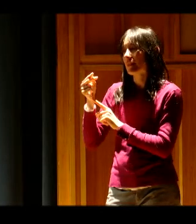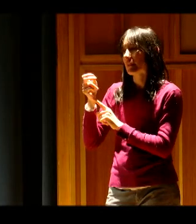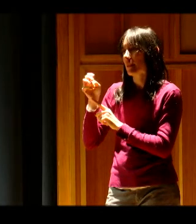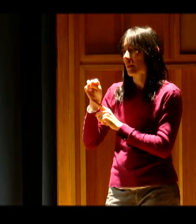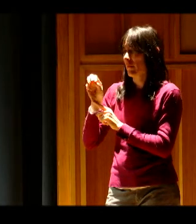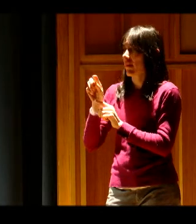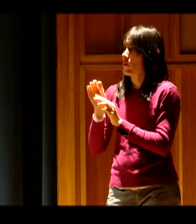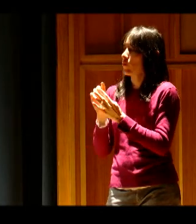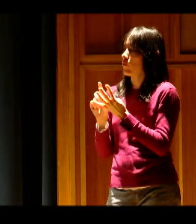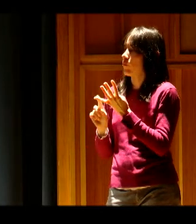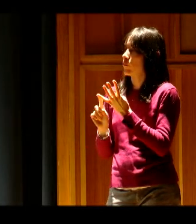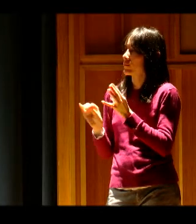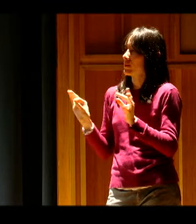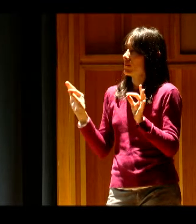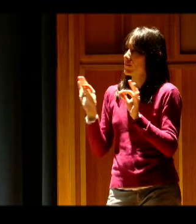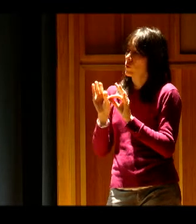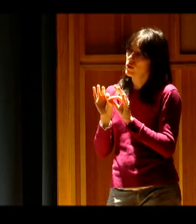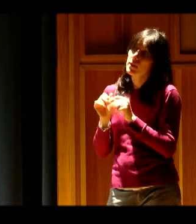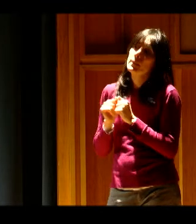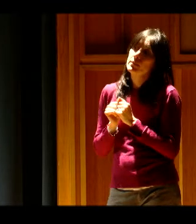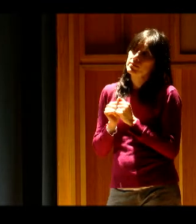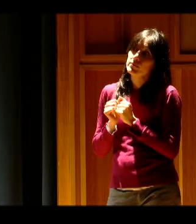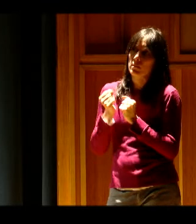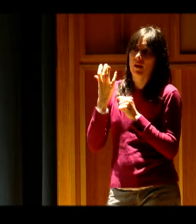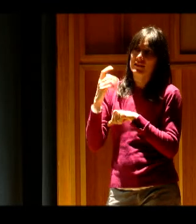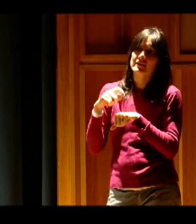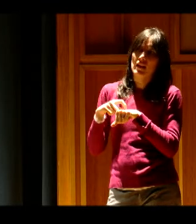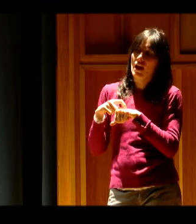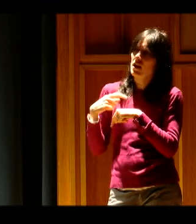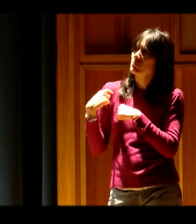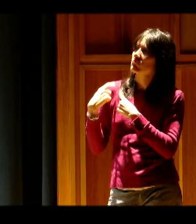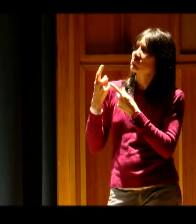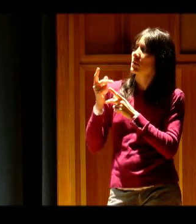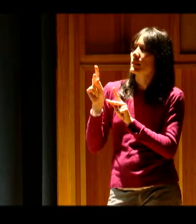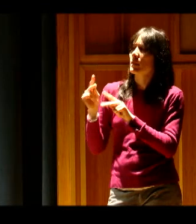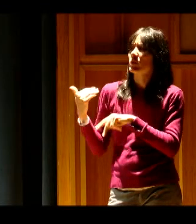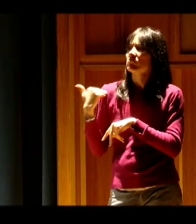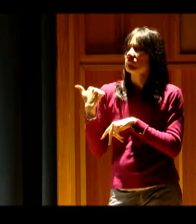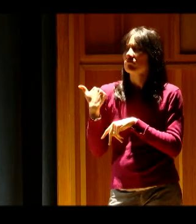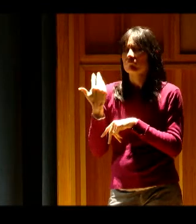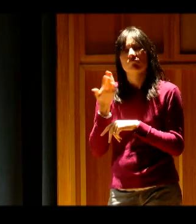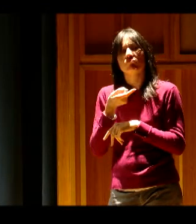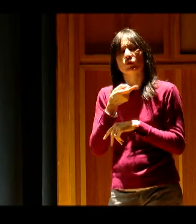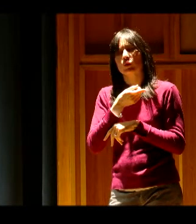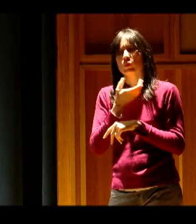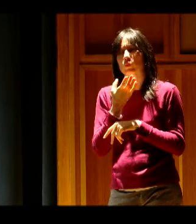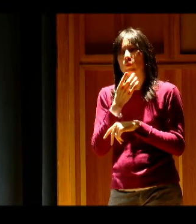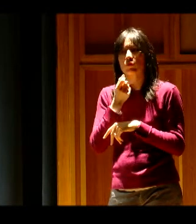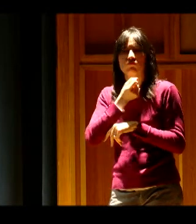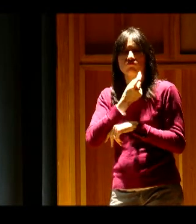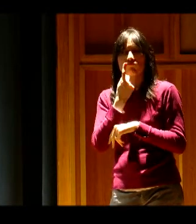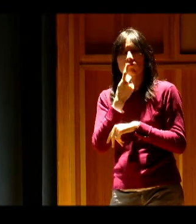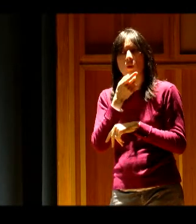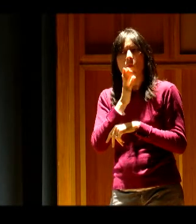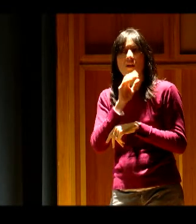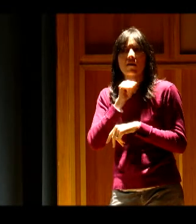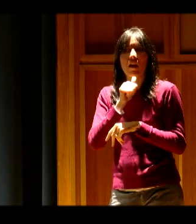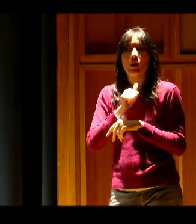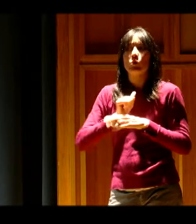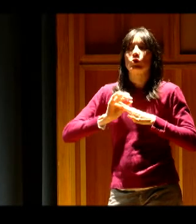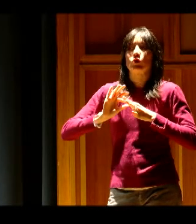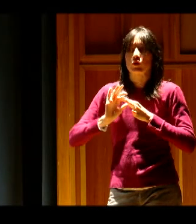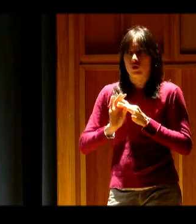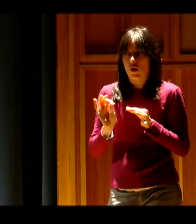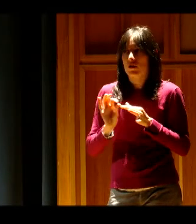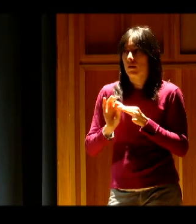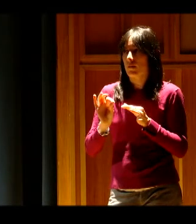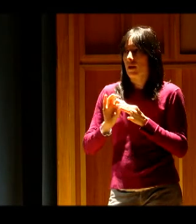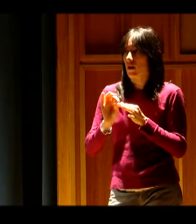because many times over the years I've been asked why aren't you missing the point? Why aren't you talking about the content?